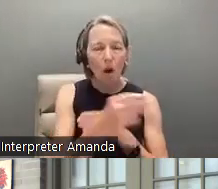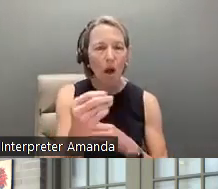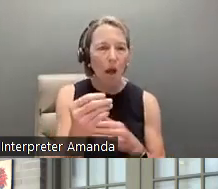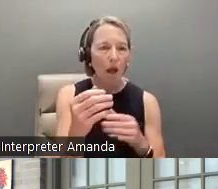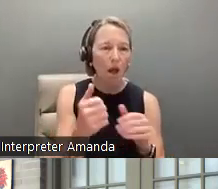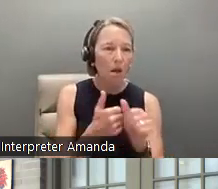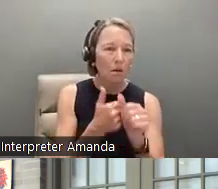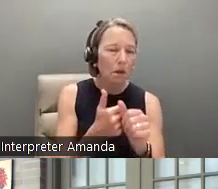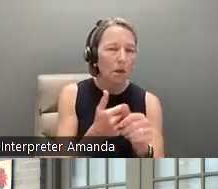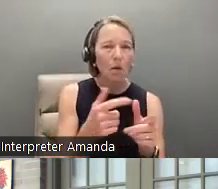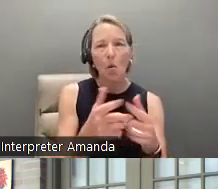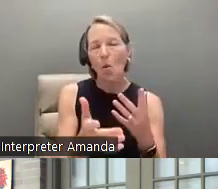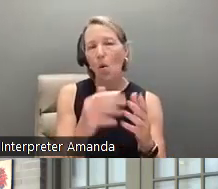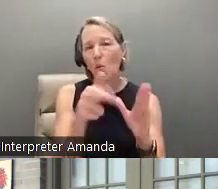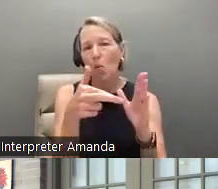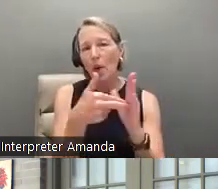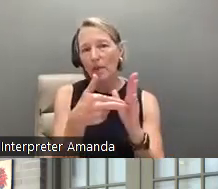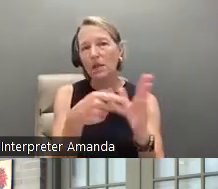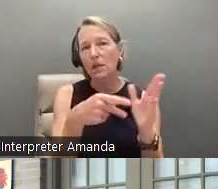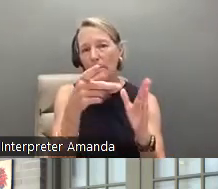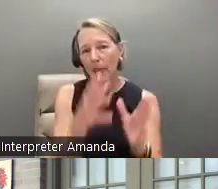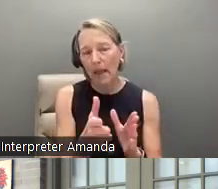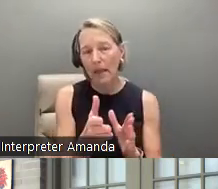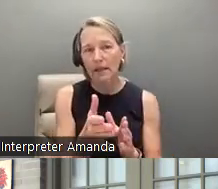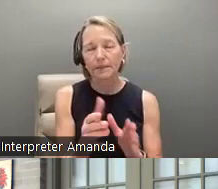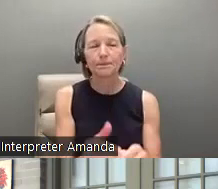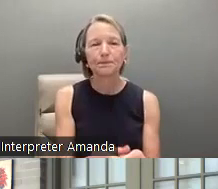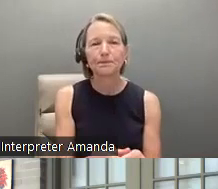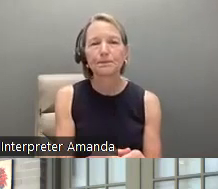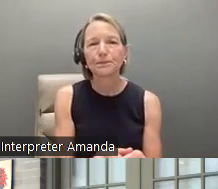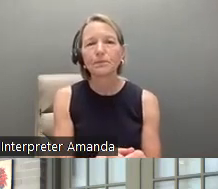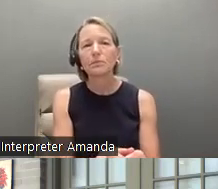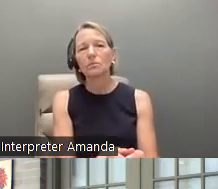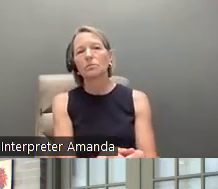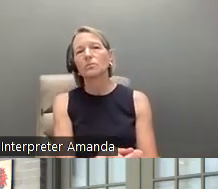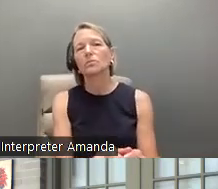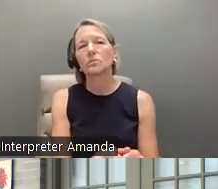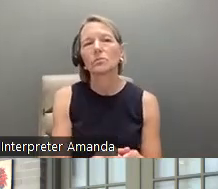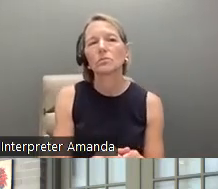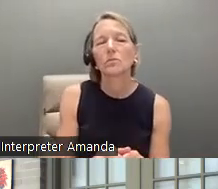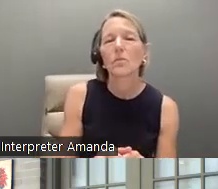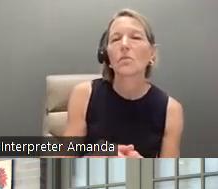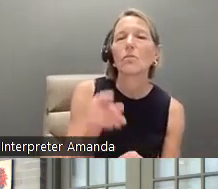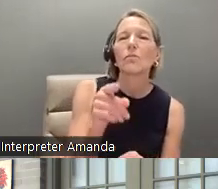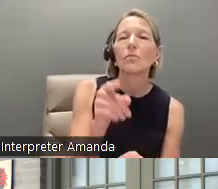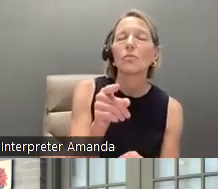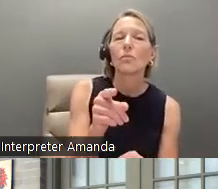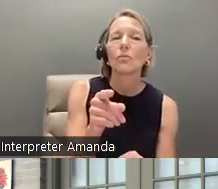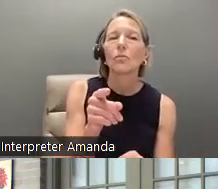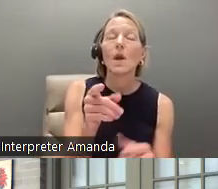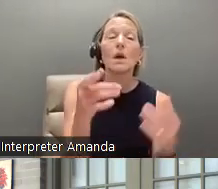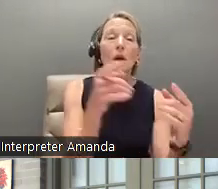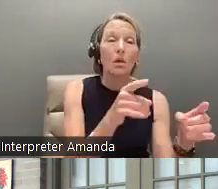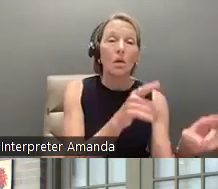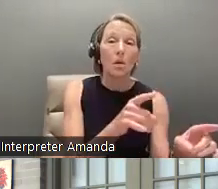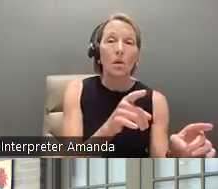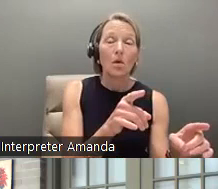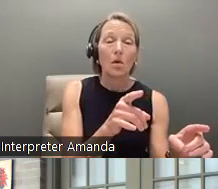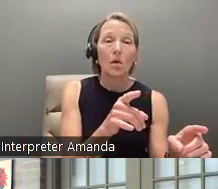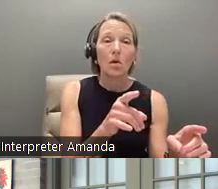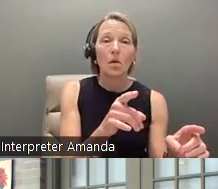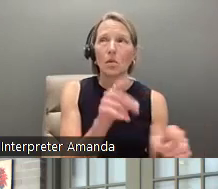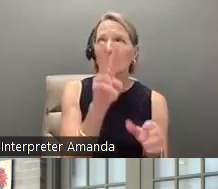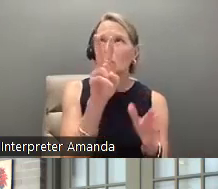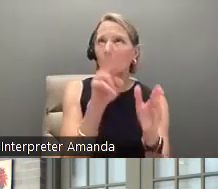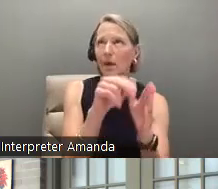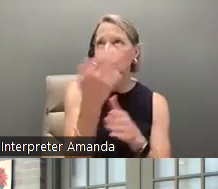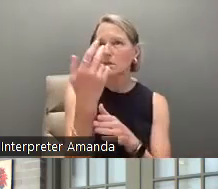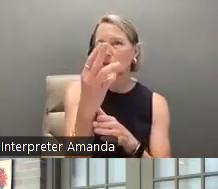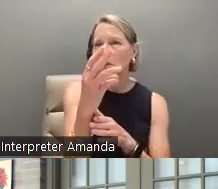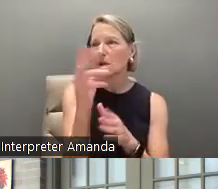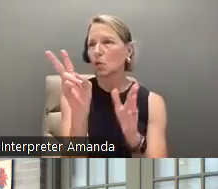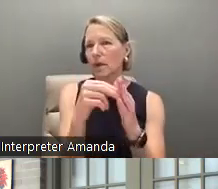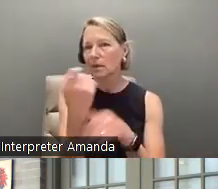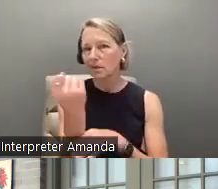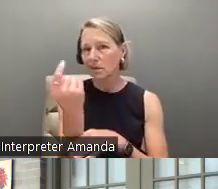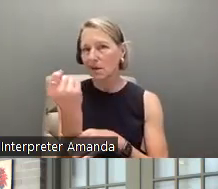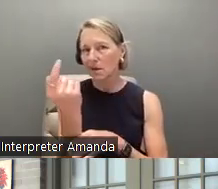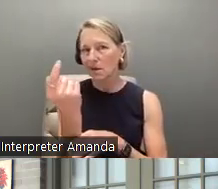for the representative payees next next slide so in between 2016 and 2011 Social Security